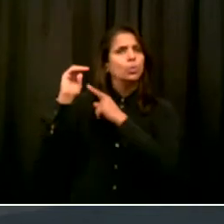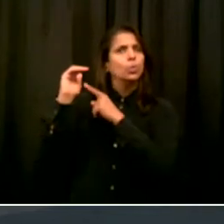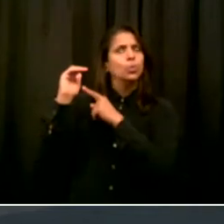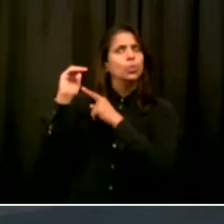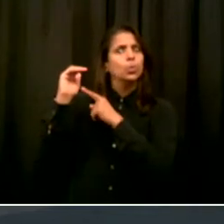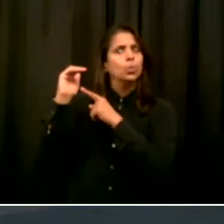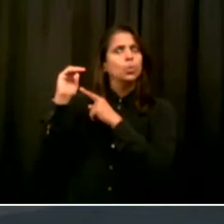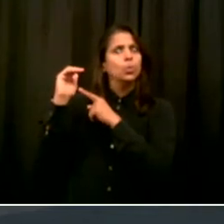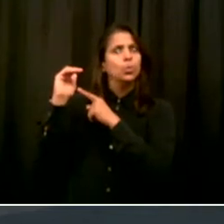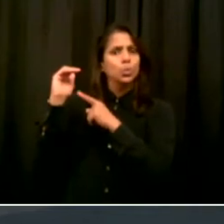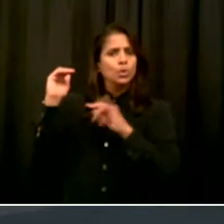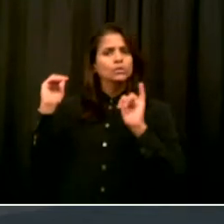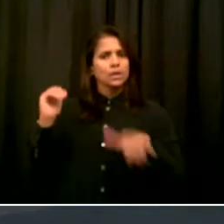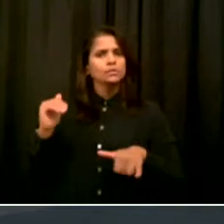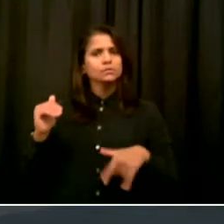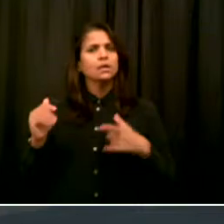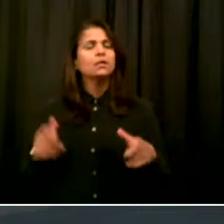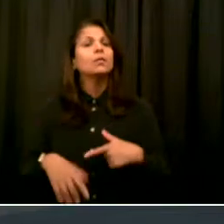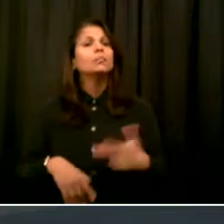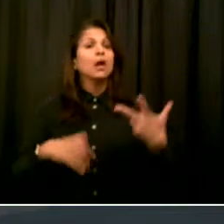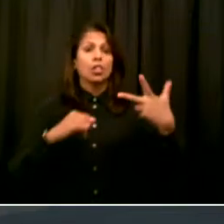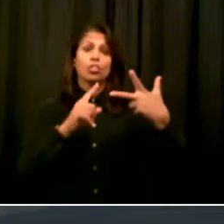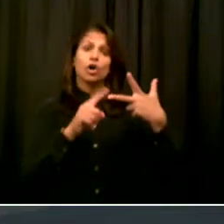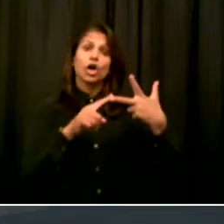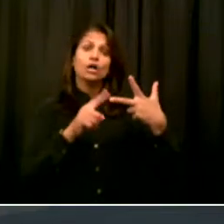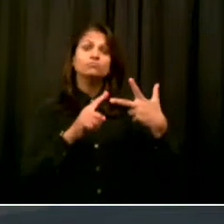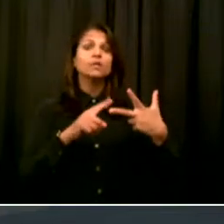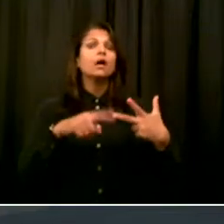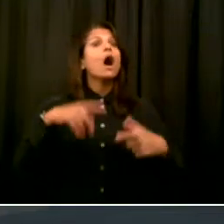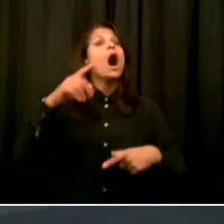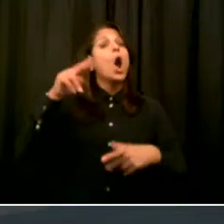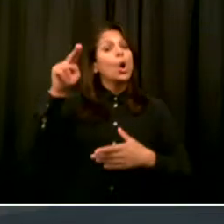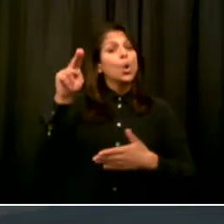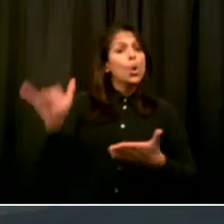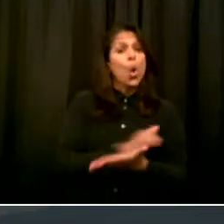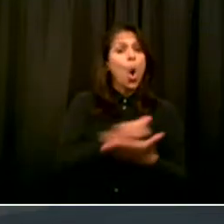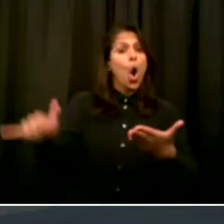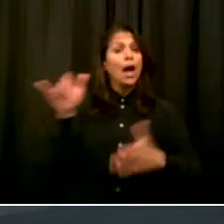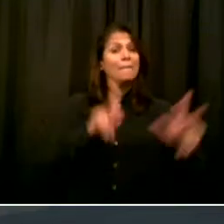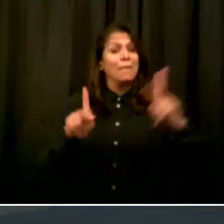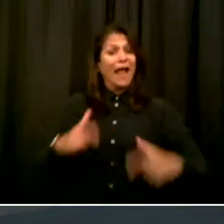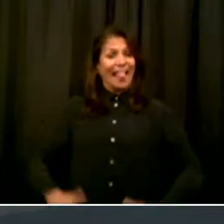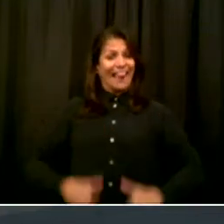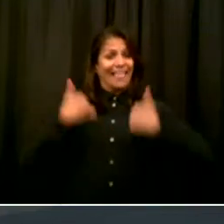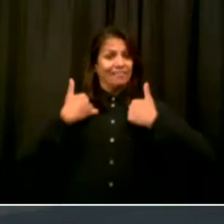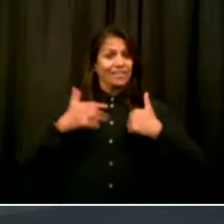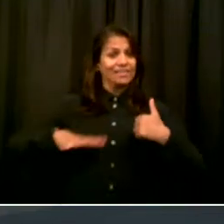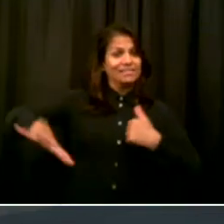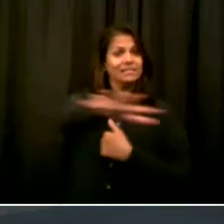ESTTTNGI, FOR SURE, BUT WE NEEE TO SEE THAT NUMBER GO DOWN,